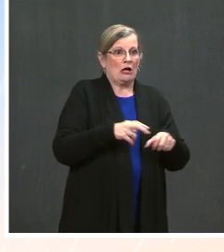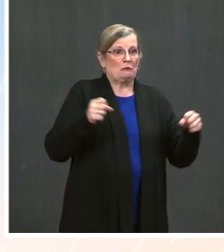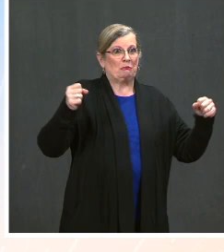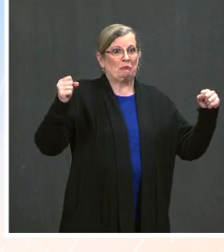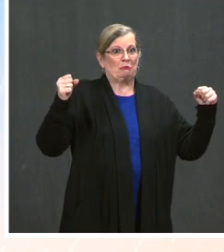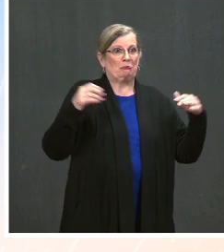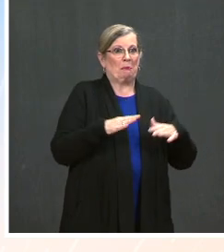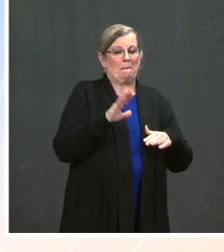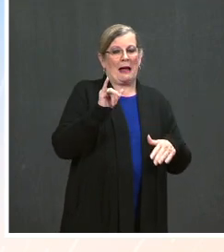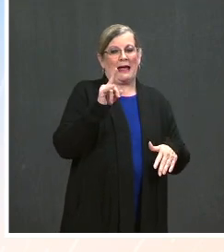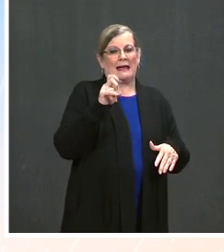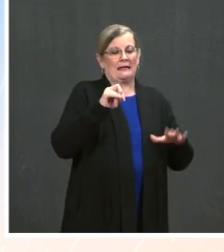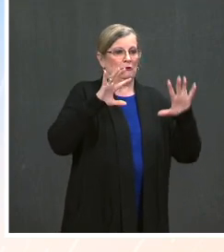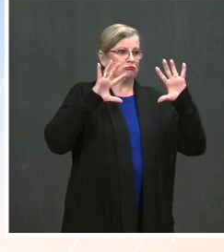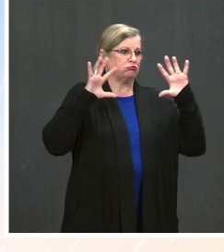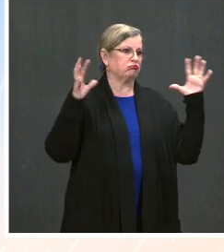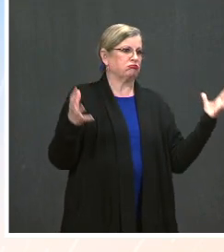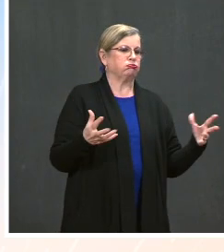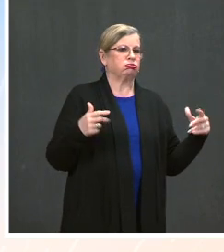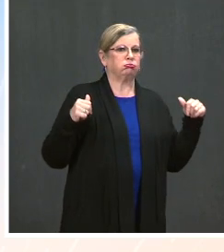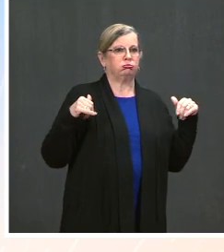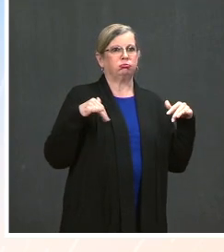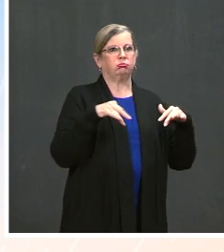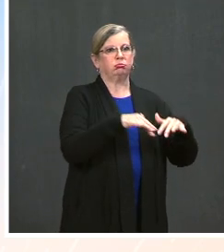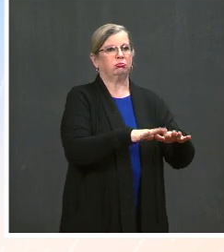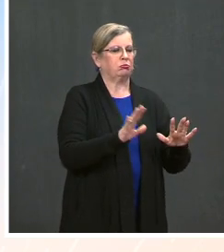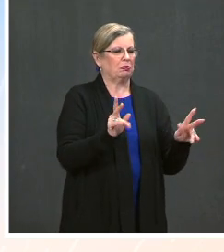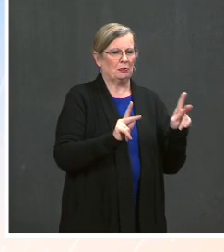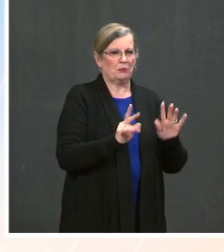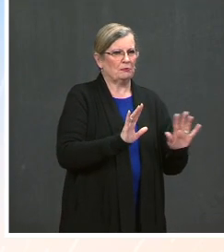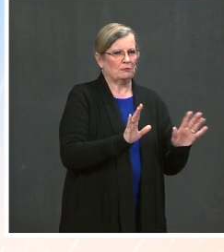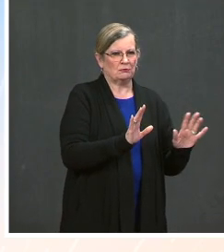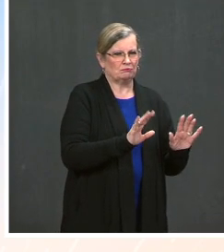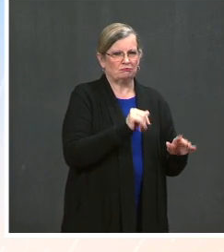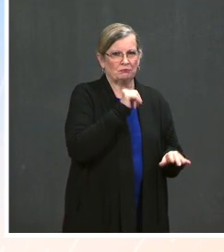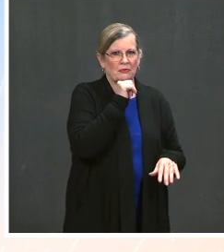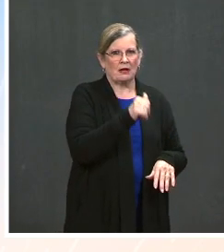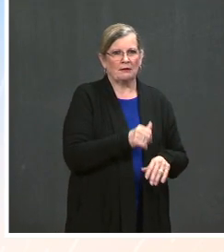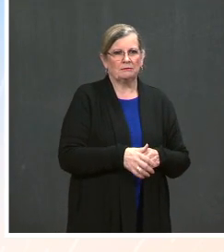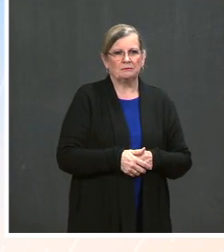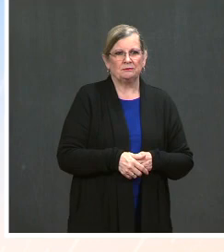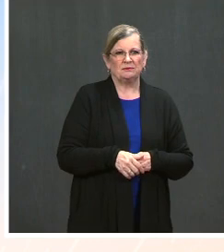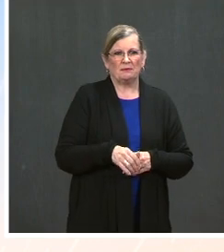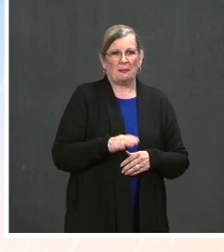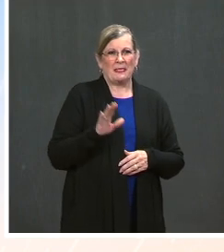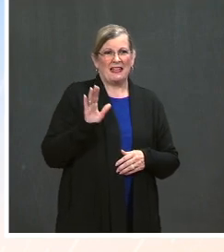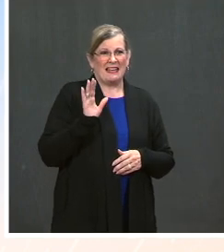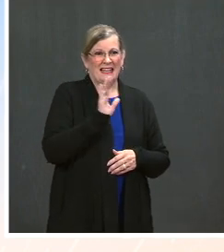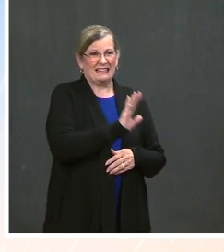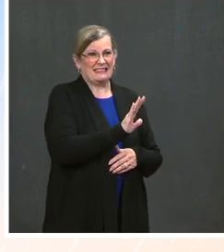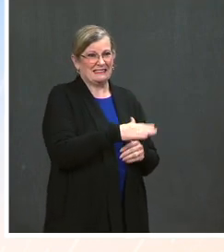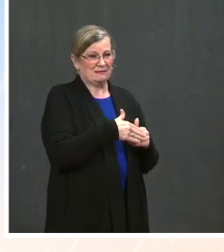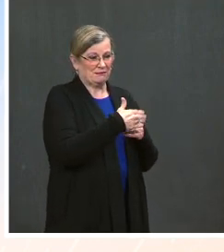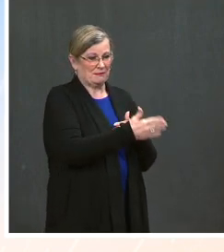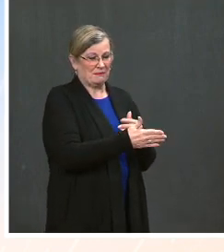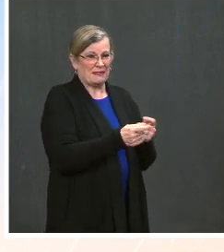of his time in public office. The Press: So all his immediate family have been vaccinated? Ms. Psaki: I don't have any more updates on his immediate family. Did you have another question?